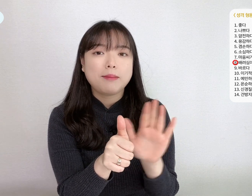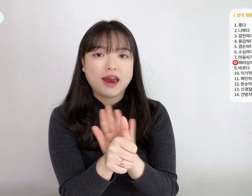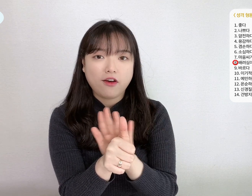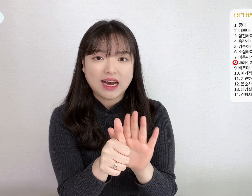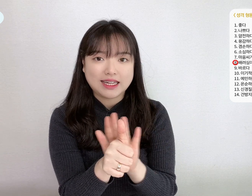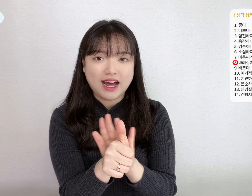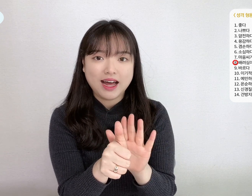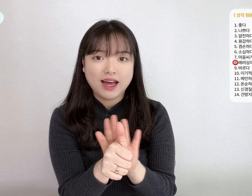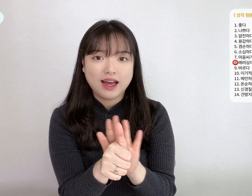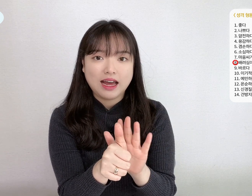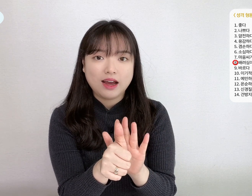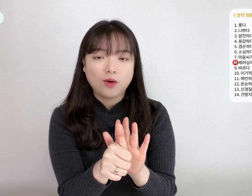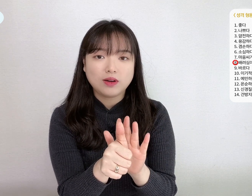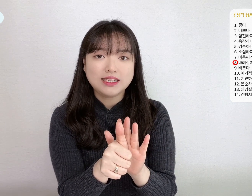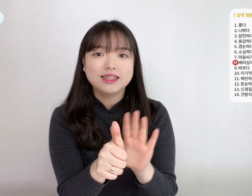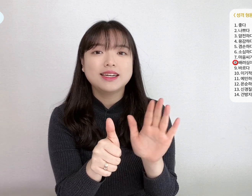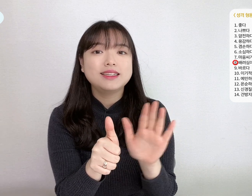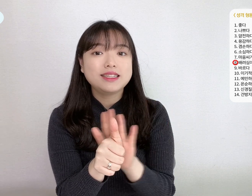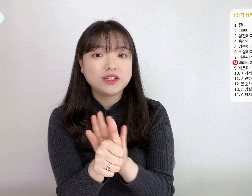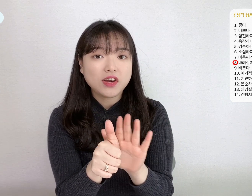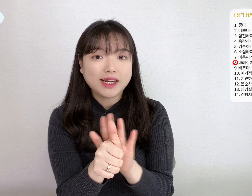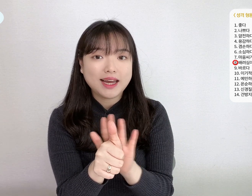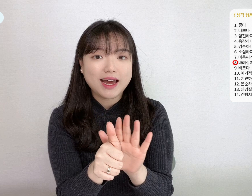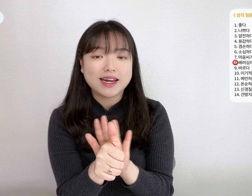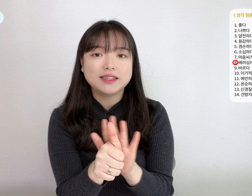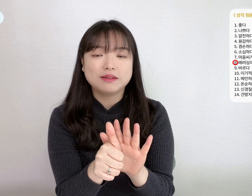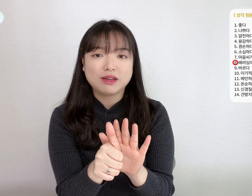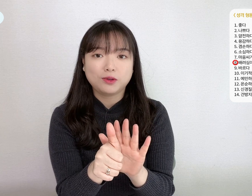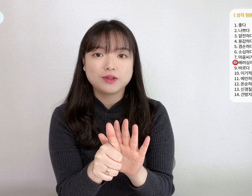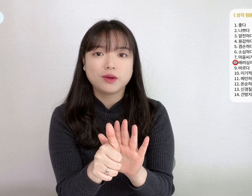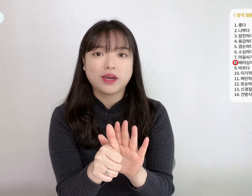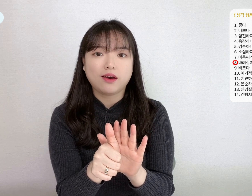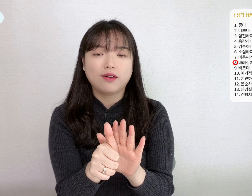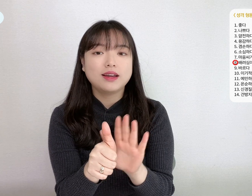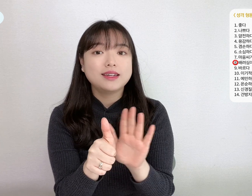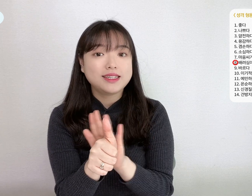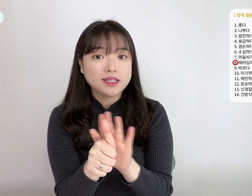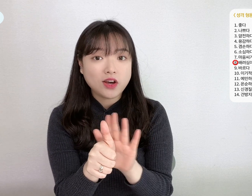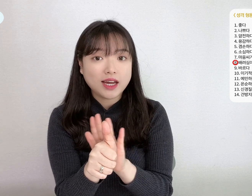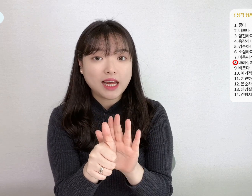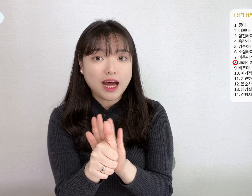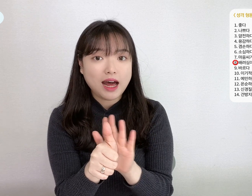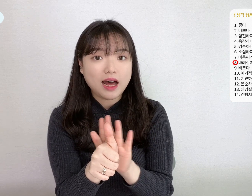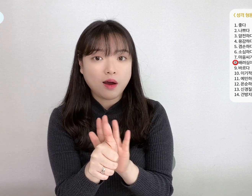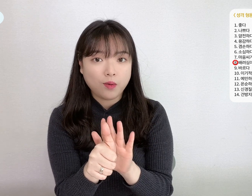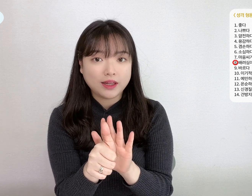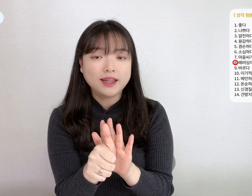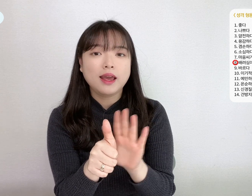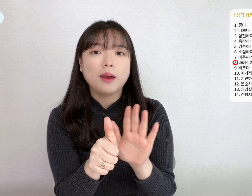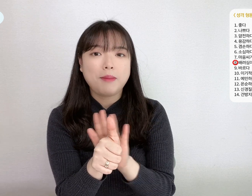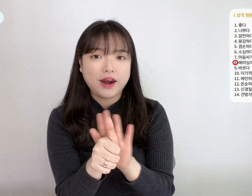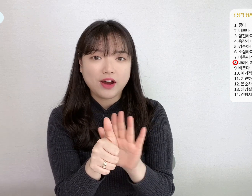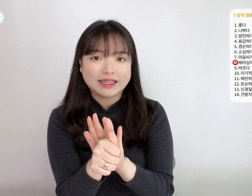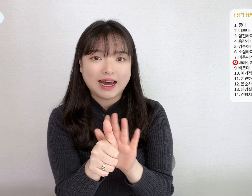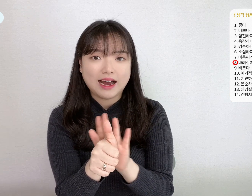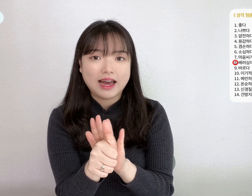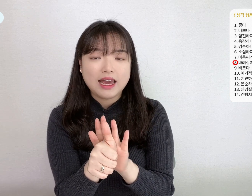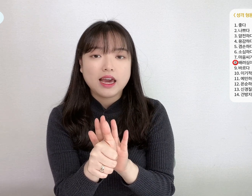It is also used to mean [considering] or [kindly]. [kindly] or [considerate]